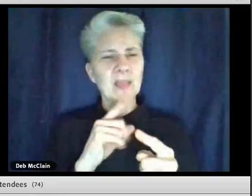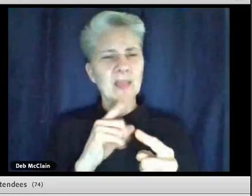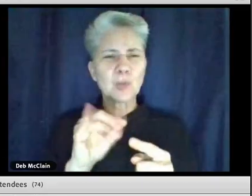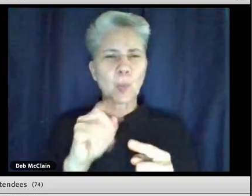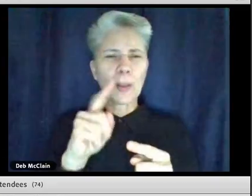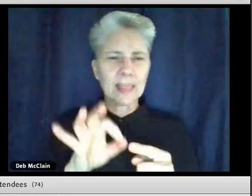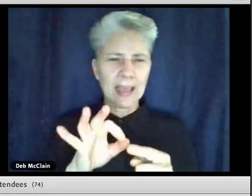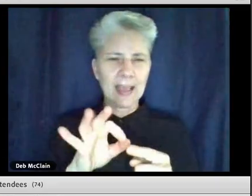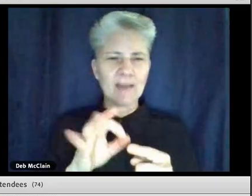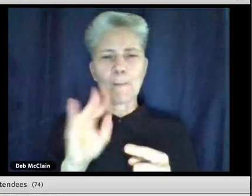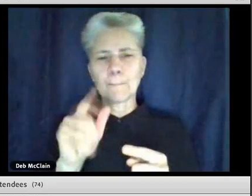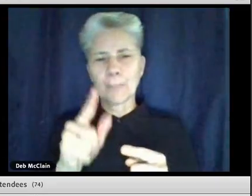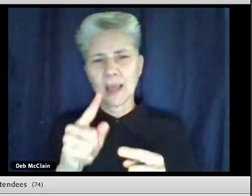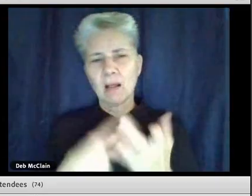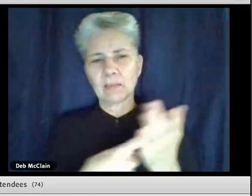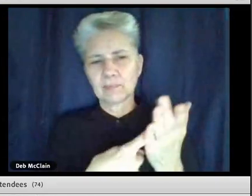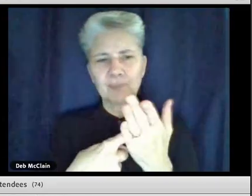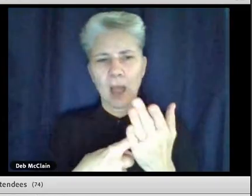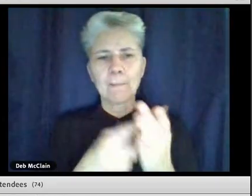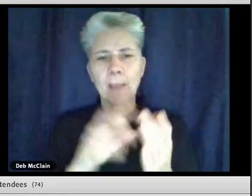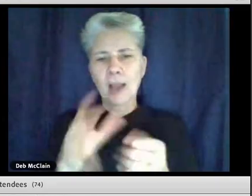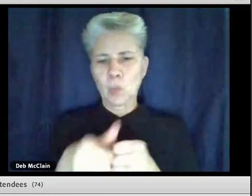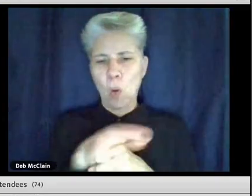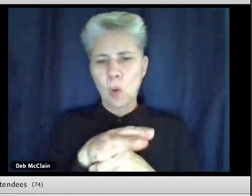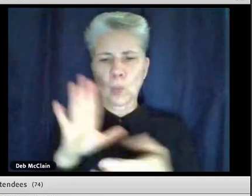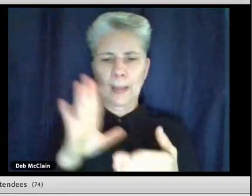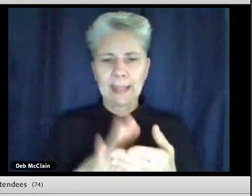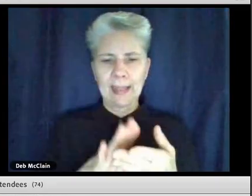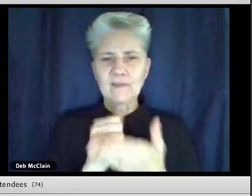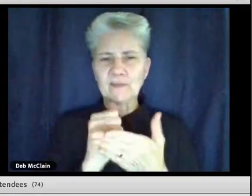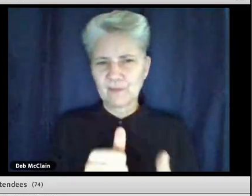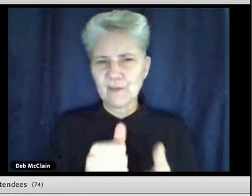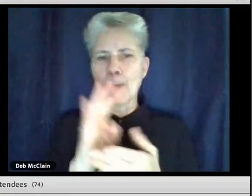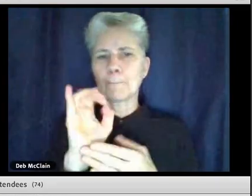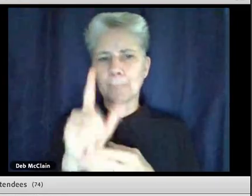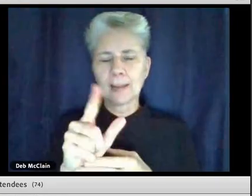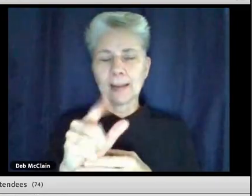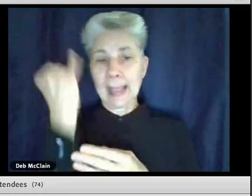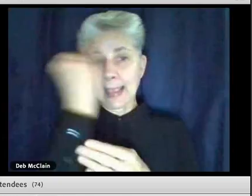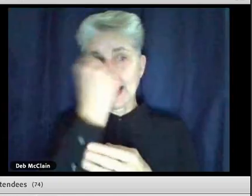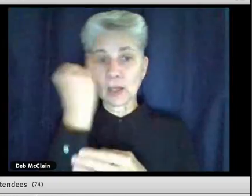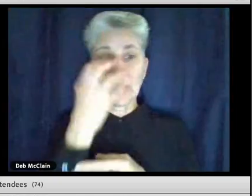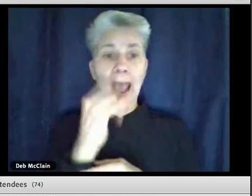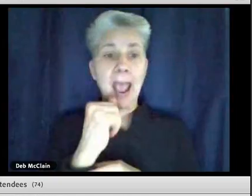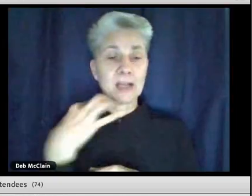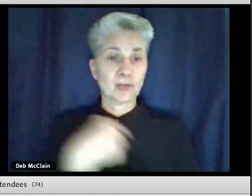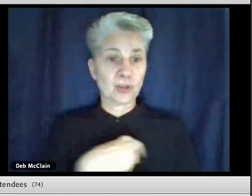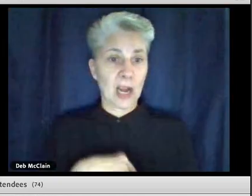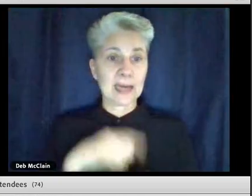There's the relief bill that's, as we speak, being debated in the House about the coronavirus relief bill,